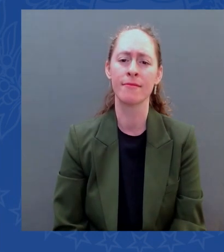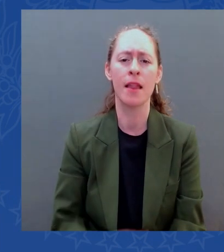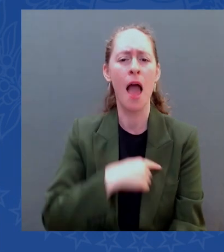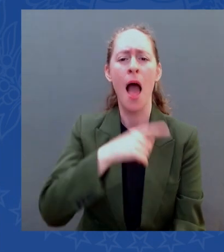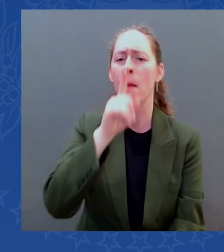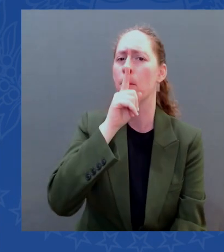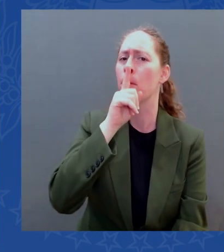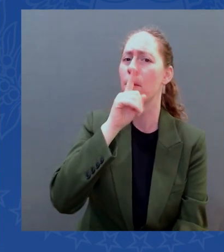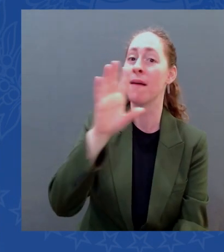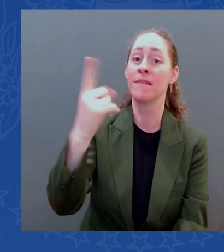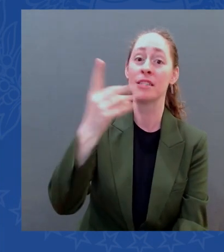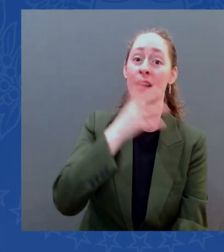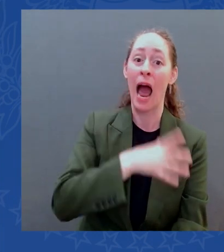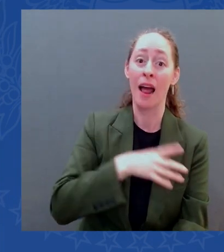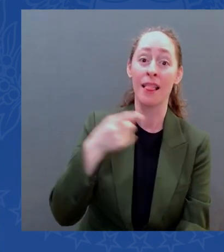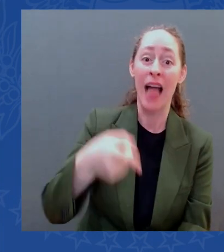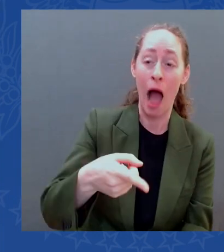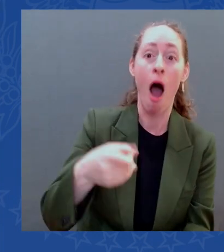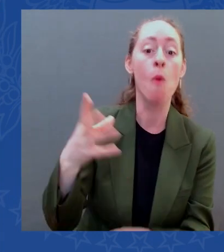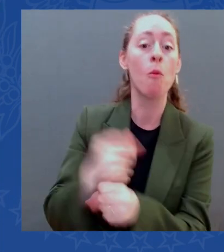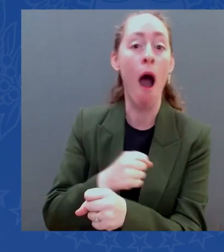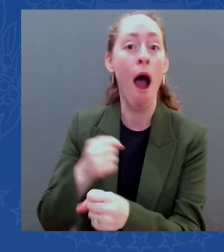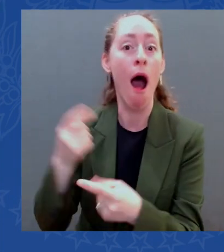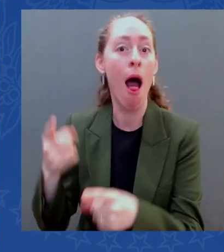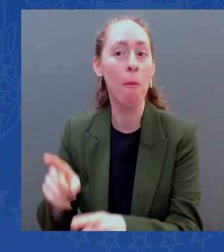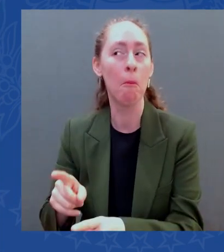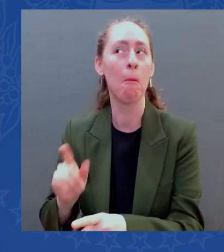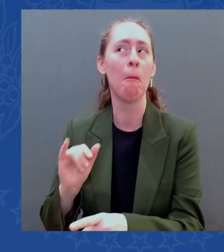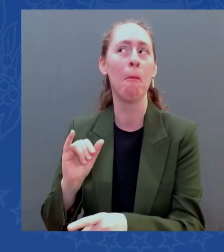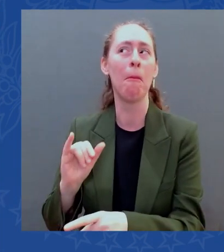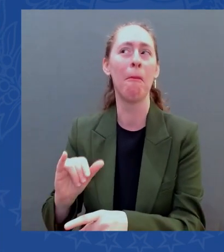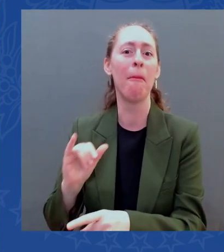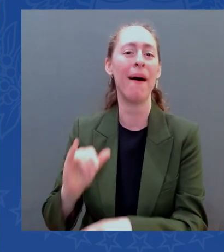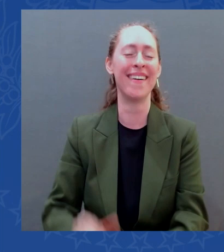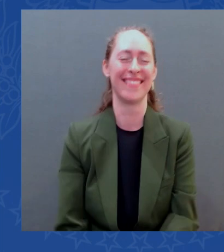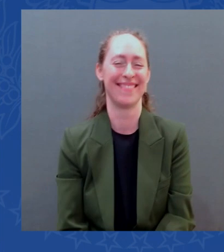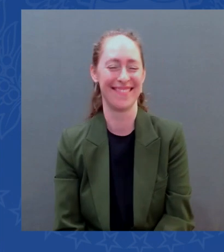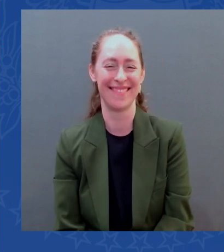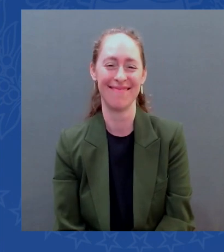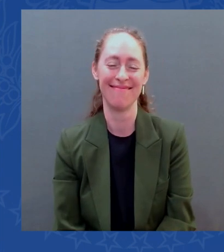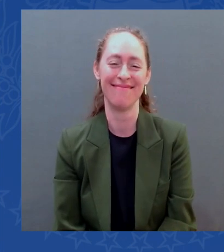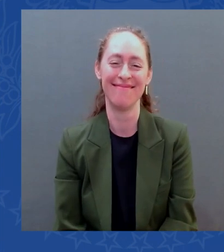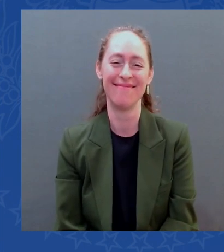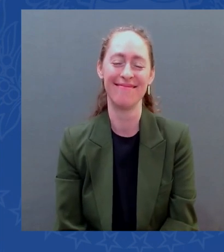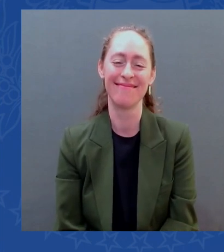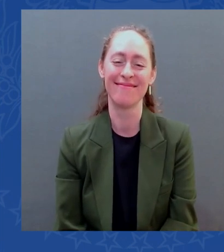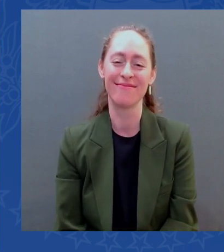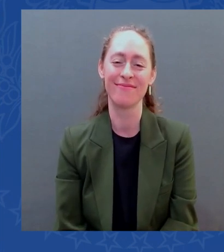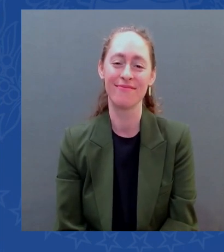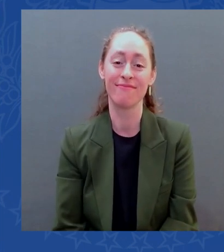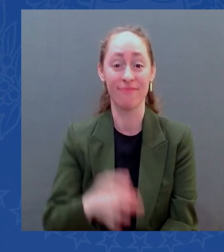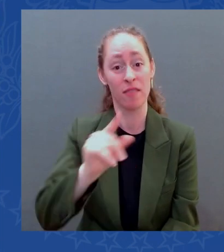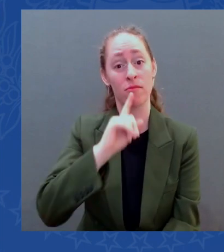during the election season as well. She seems to show up when people win. And just something to think about.